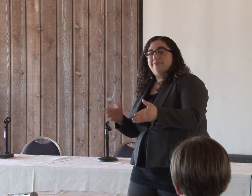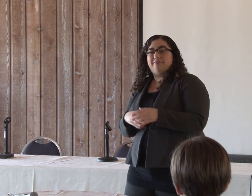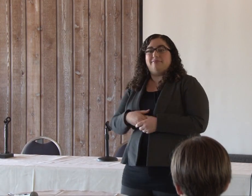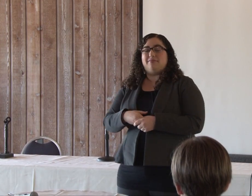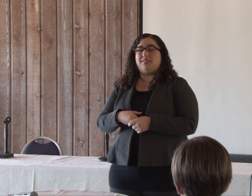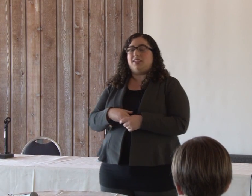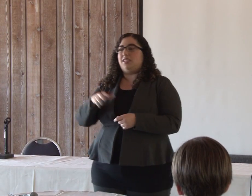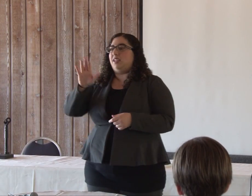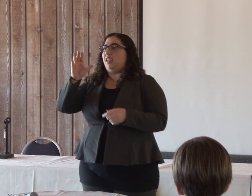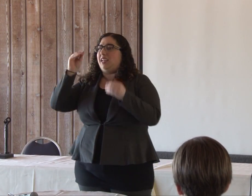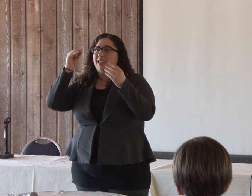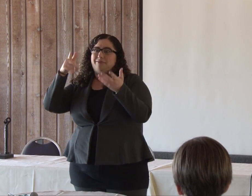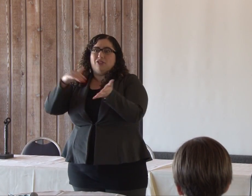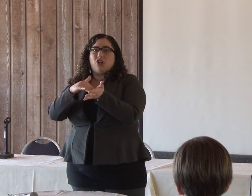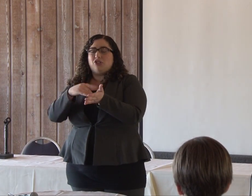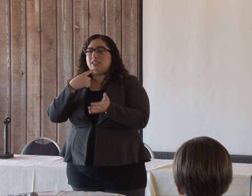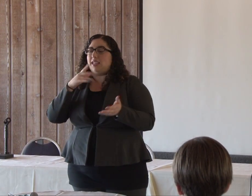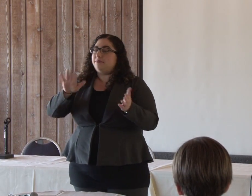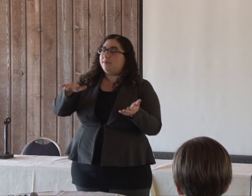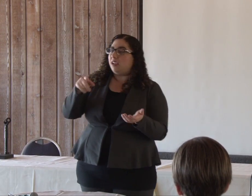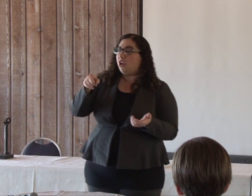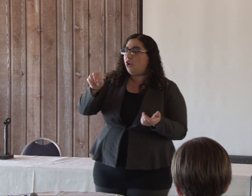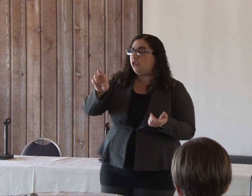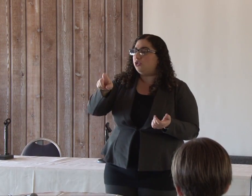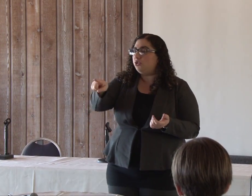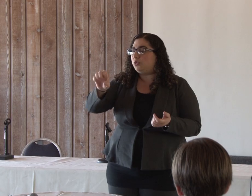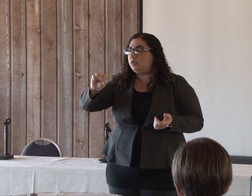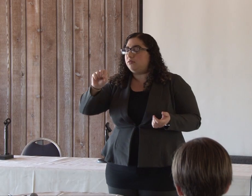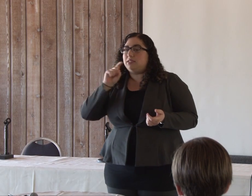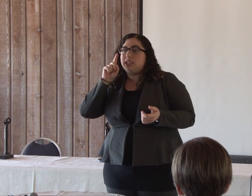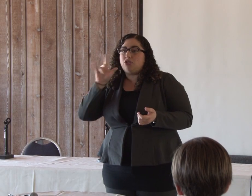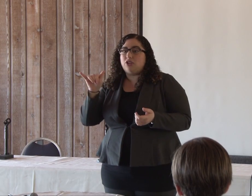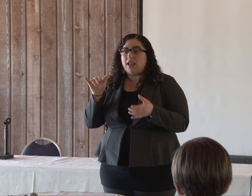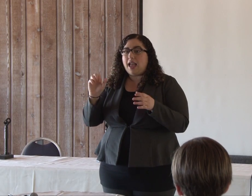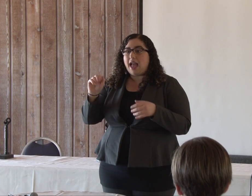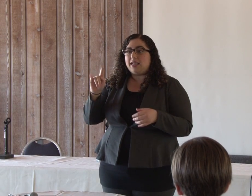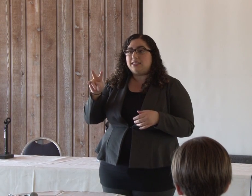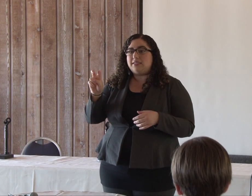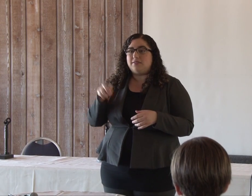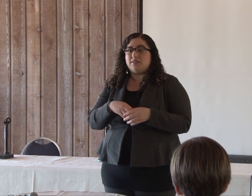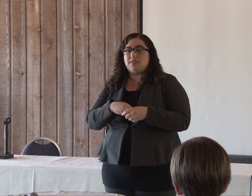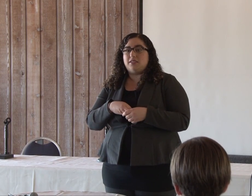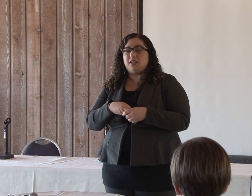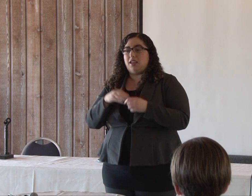to the education field as well. Doctors may say